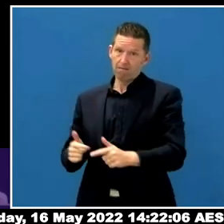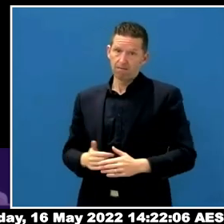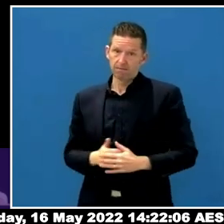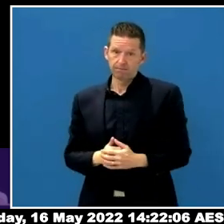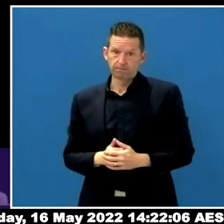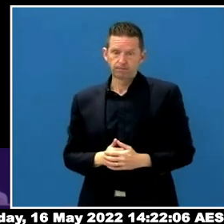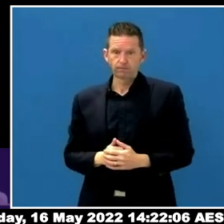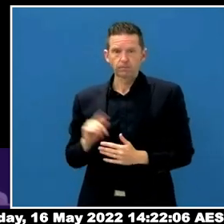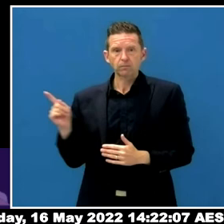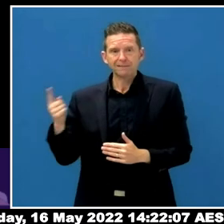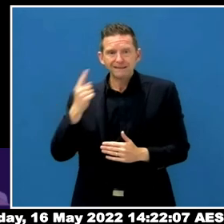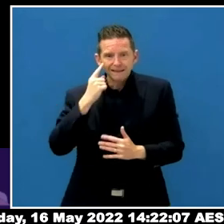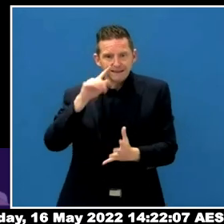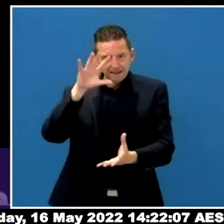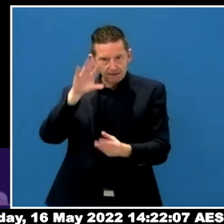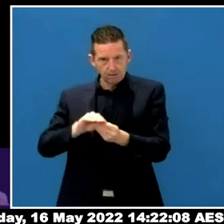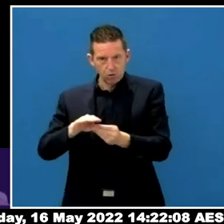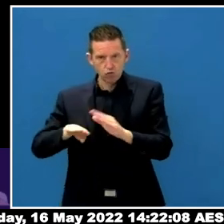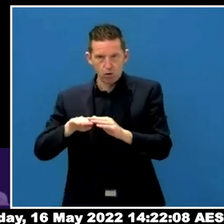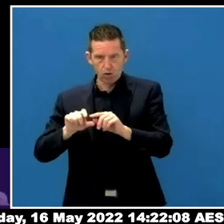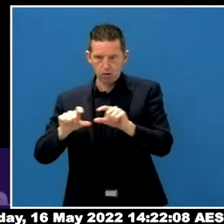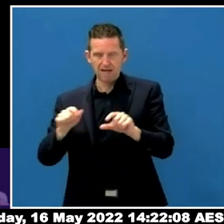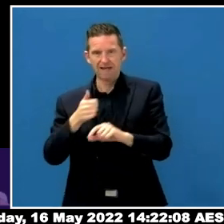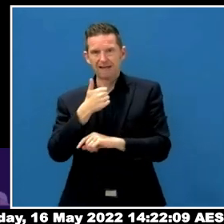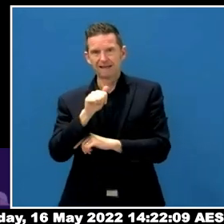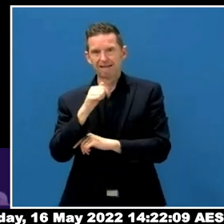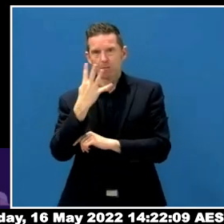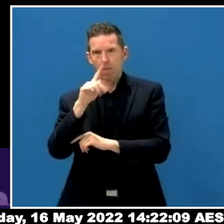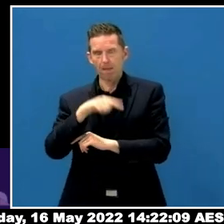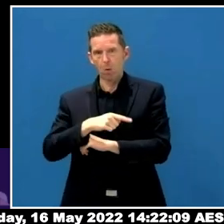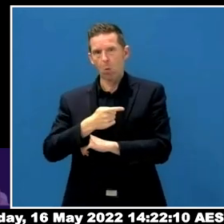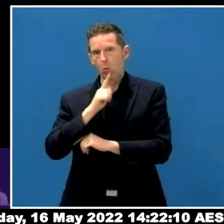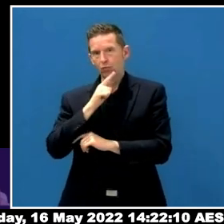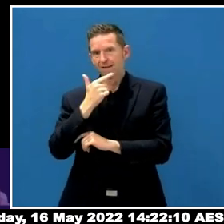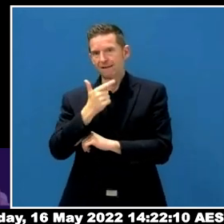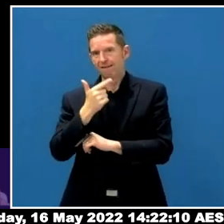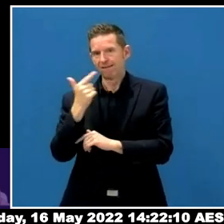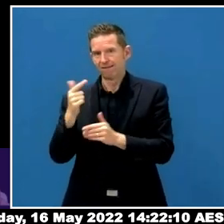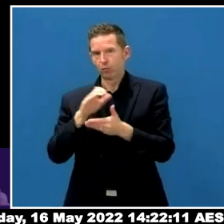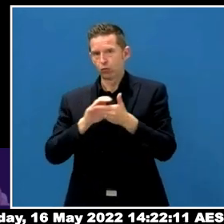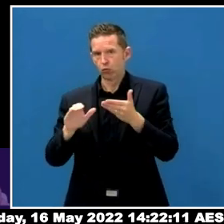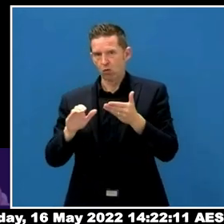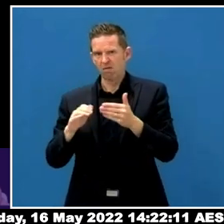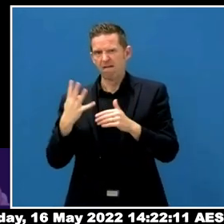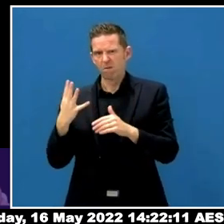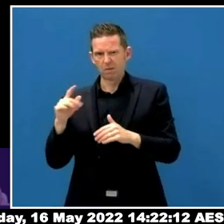corner, $64,177.04. Mm-hmm. MR FOGARTY: You say this was 2019?